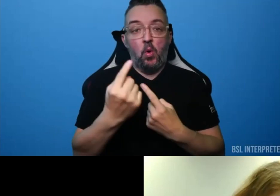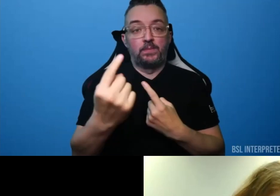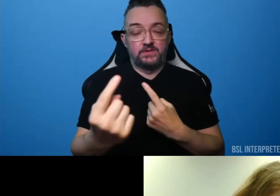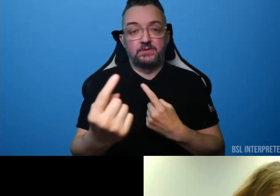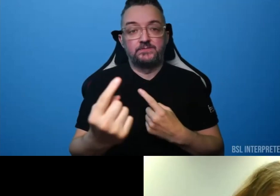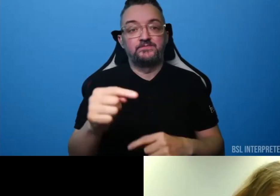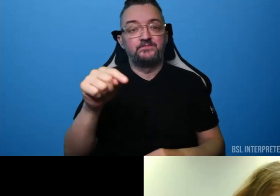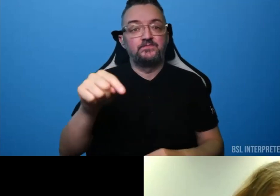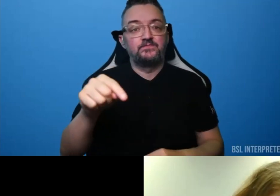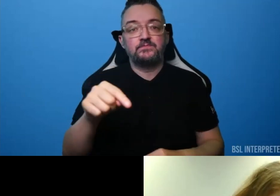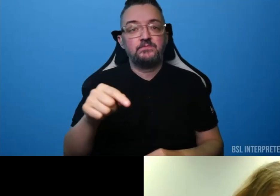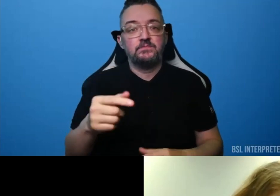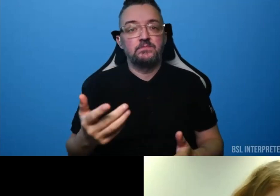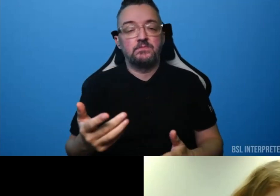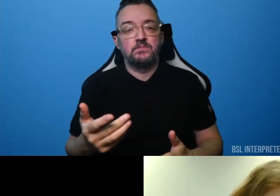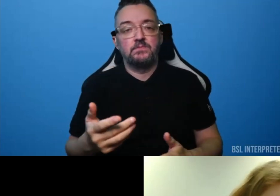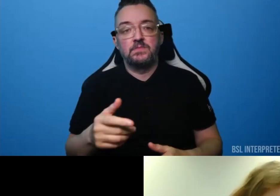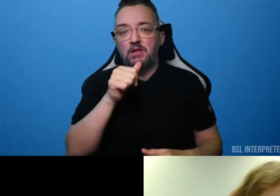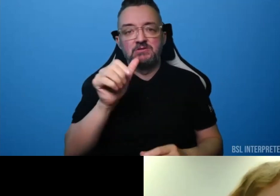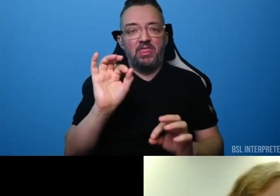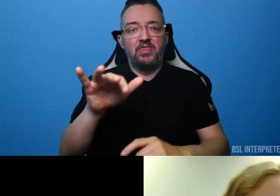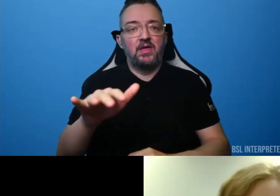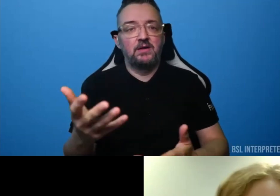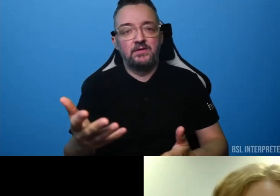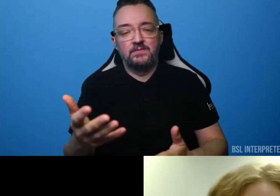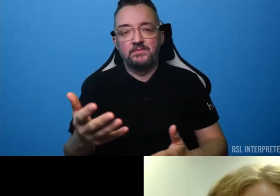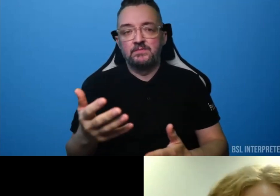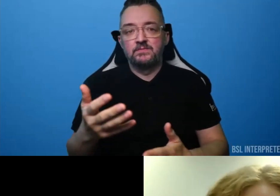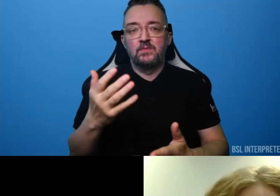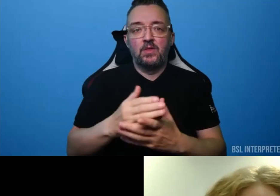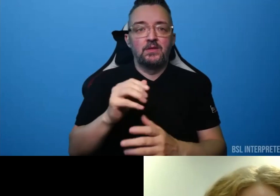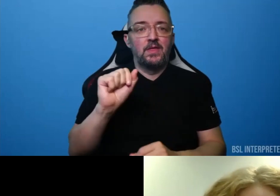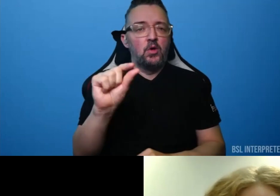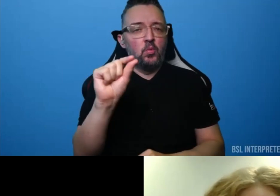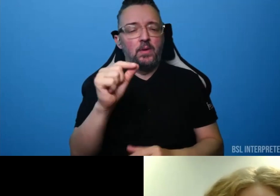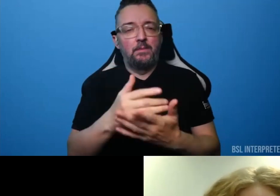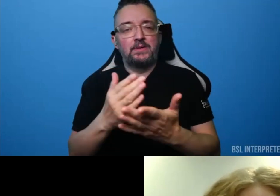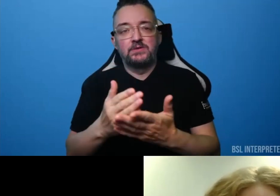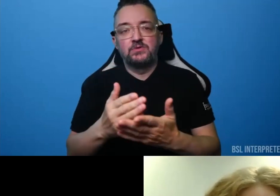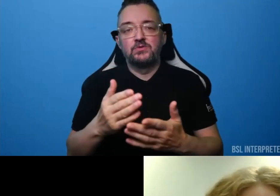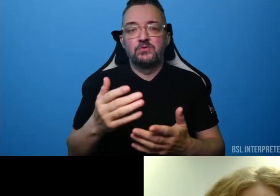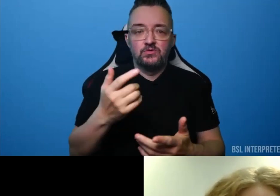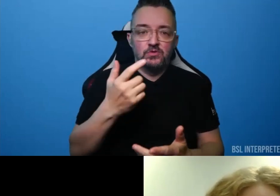it's actually not really there quite so much it's really only their little traces. And so there can be a way of kind of soiling